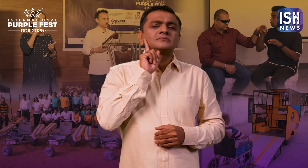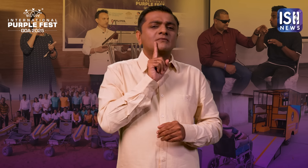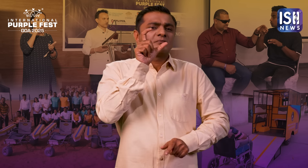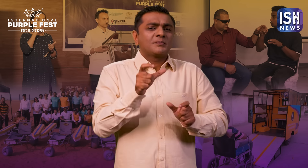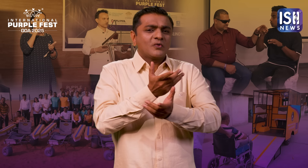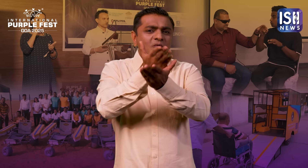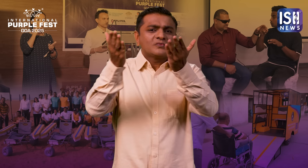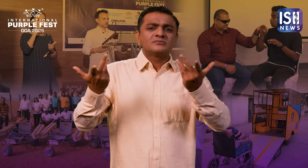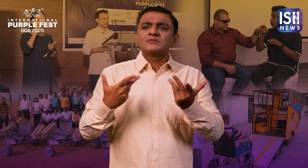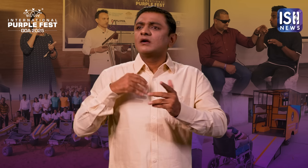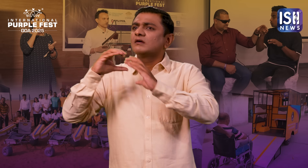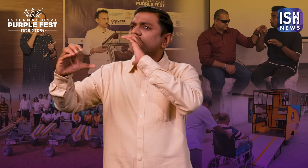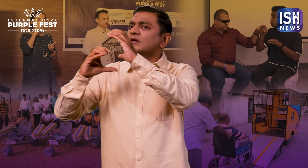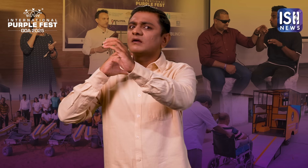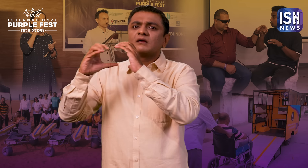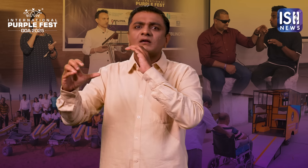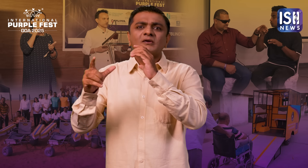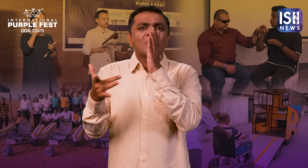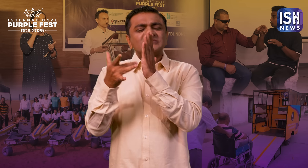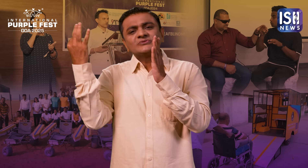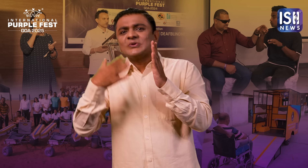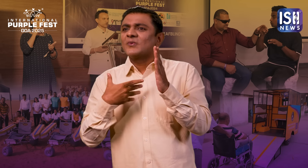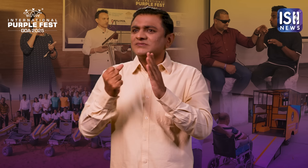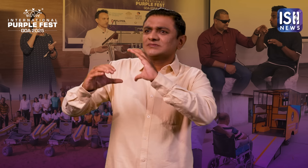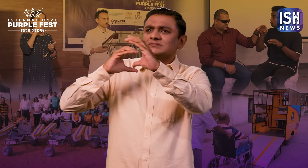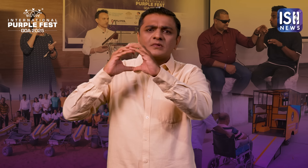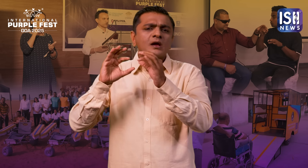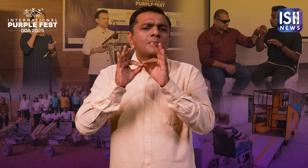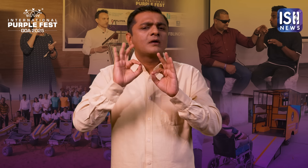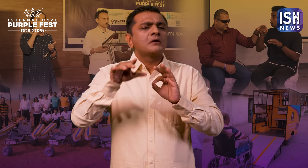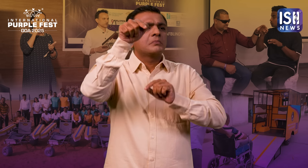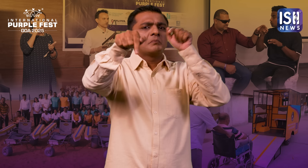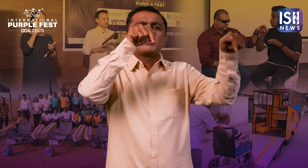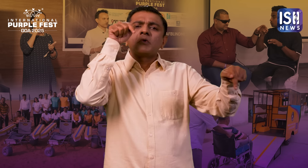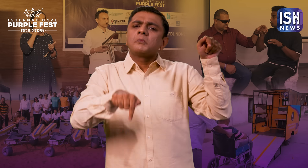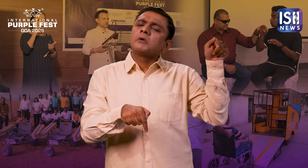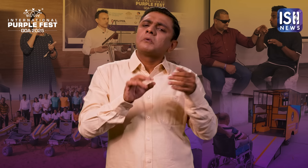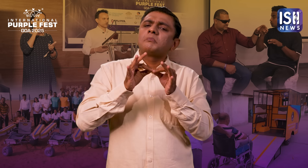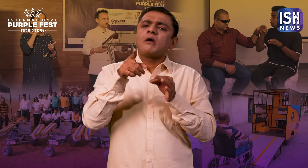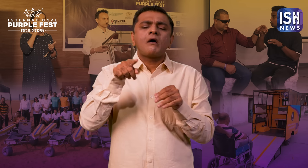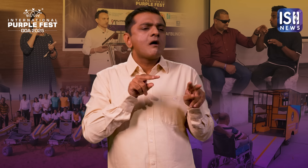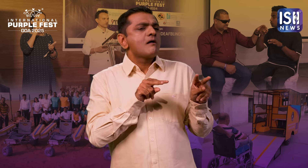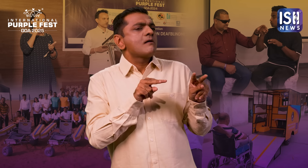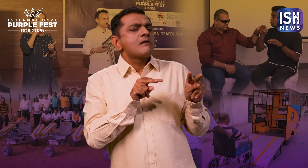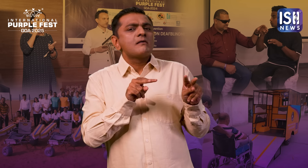Deaf people can find the sign language interpreters throughout the event.